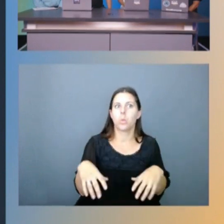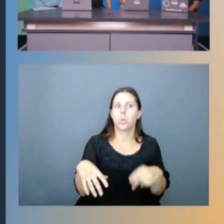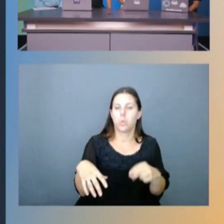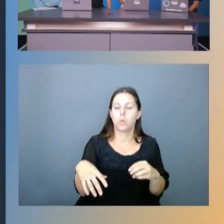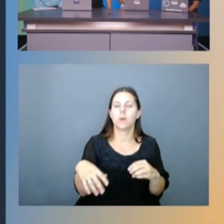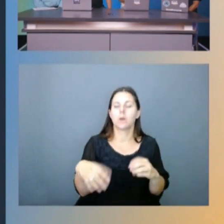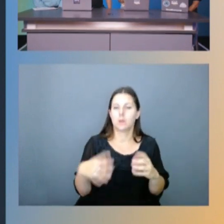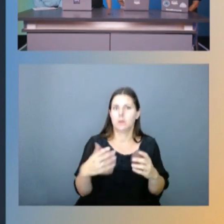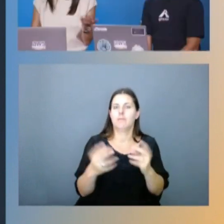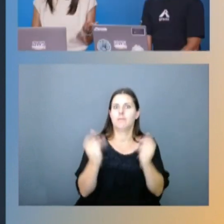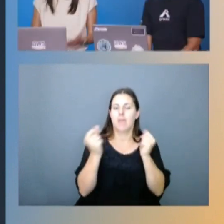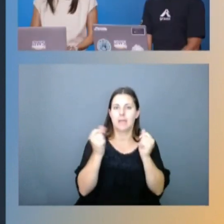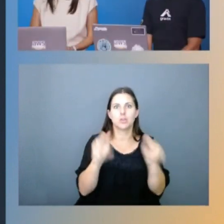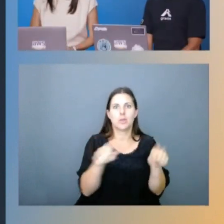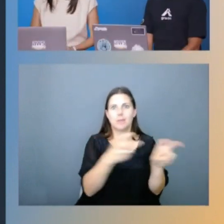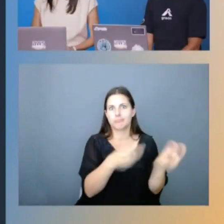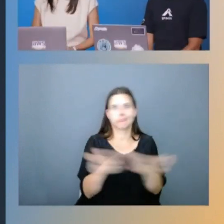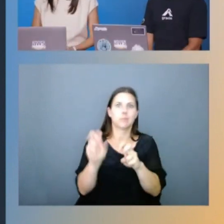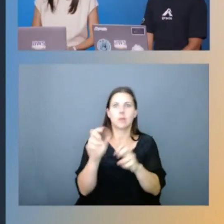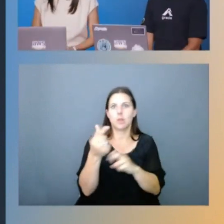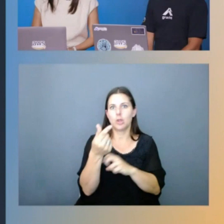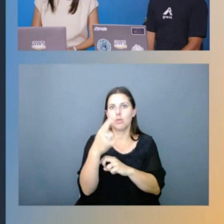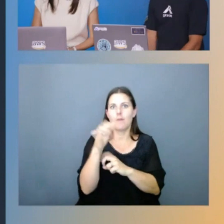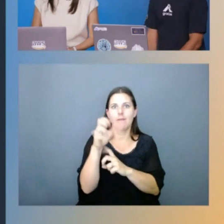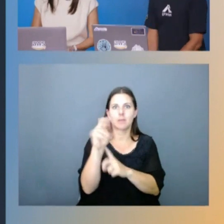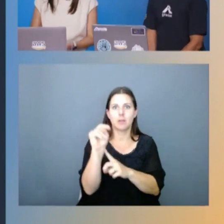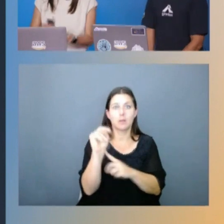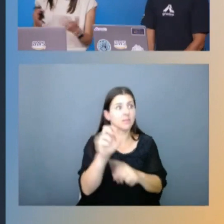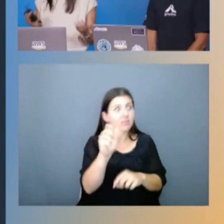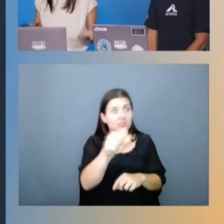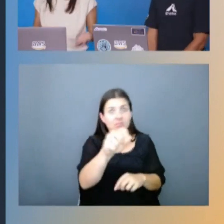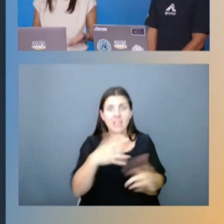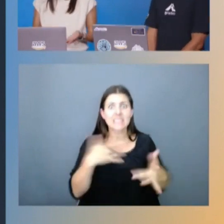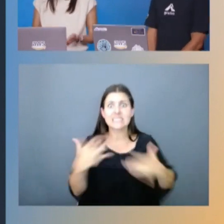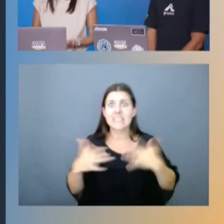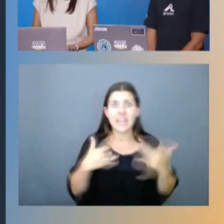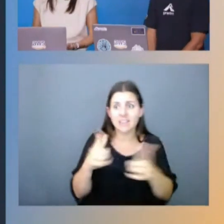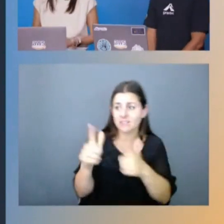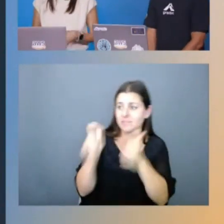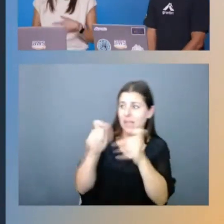Yeah, I'm super excited about the Fast Start program because of the expansion to managed services